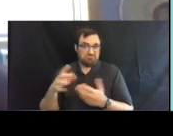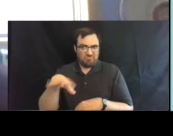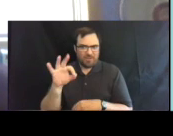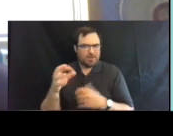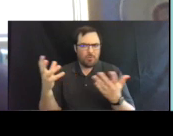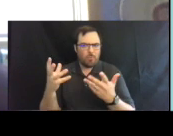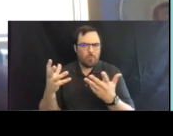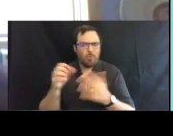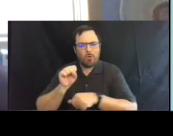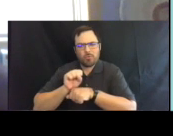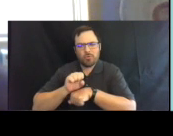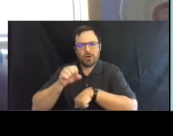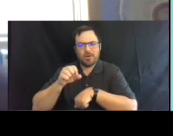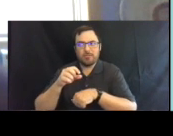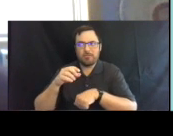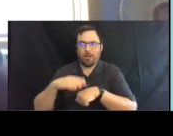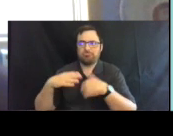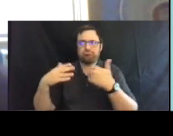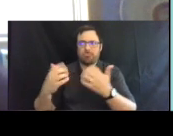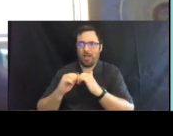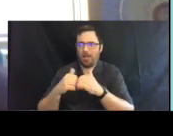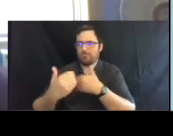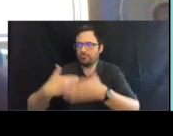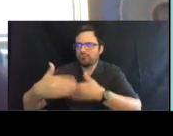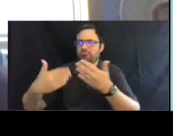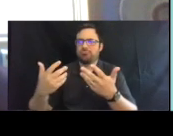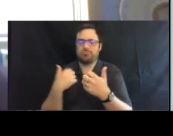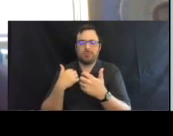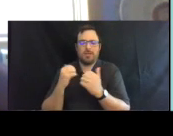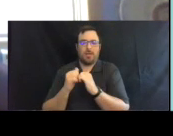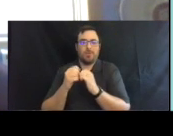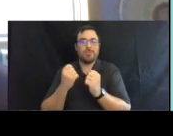build some of those sounds into your lessons so they get multiple ways,